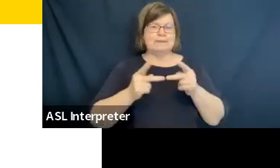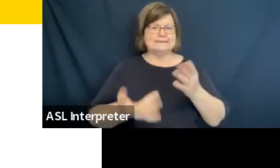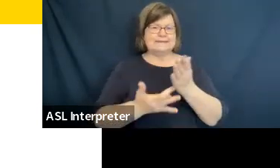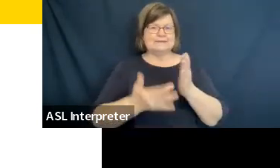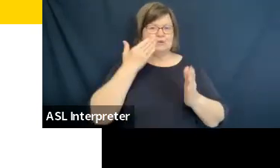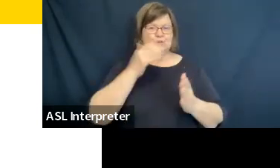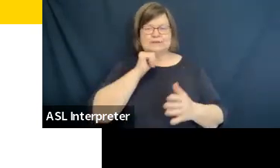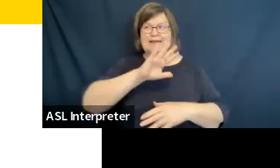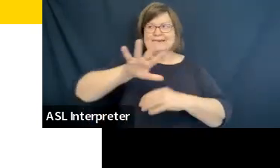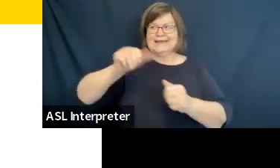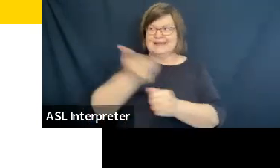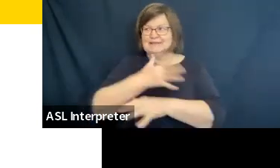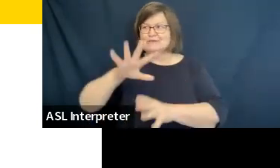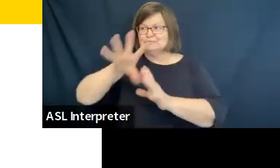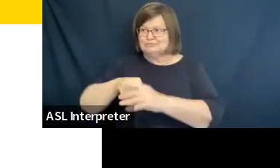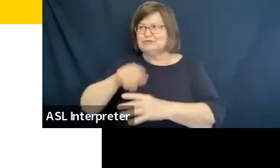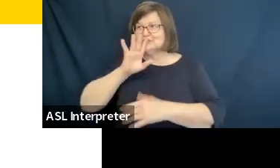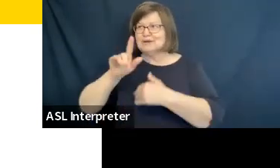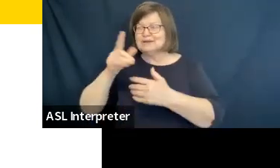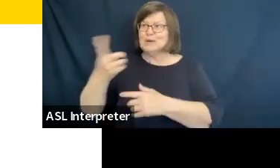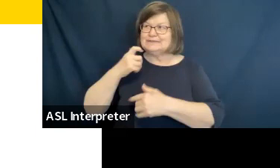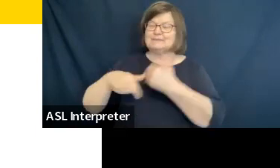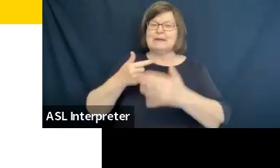all of what you were asking about, but some of what you were asking about is definitely